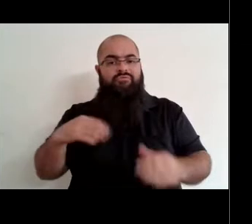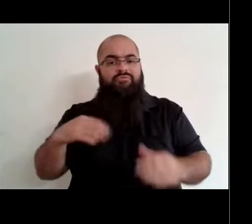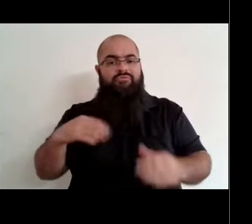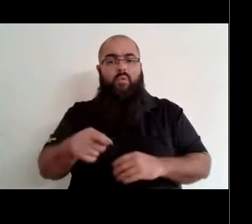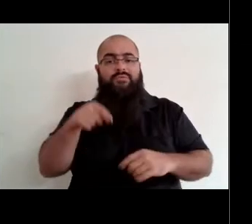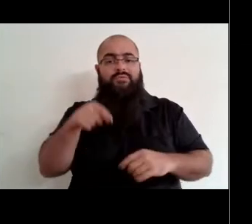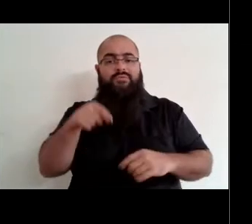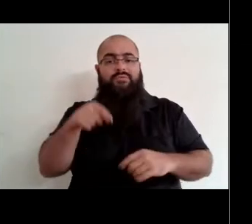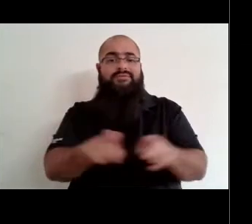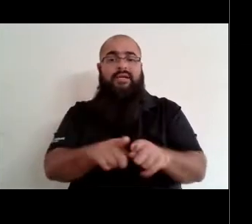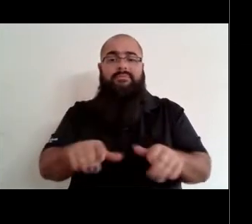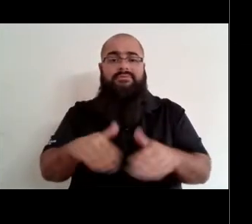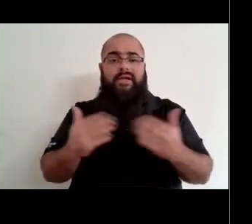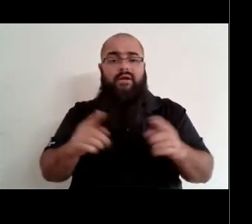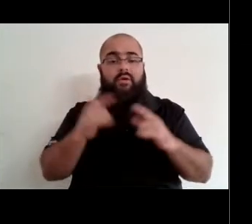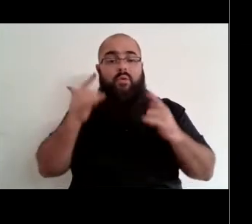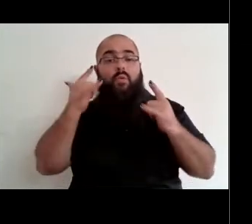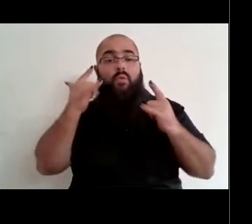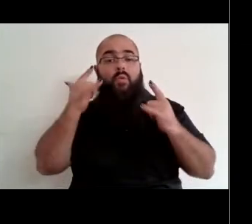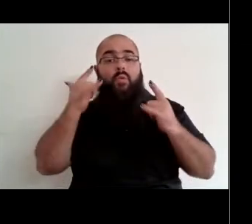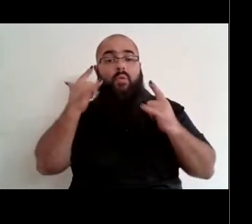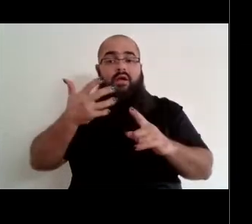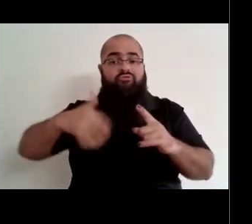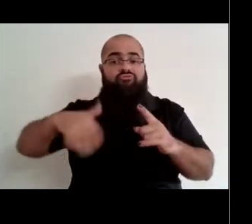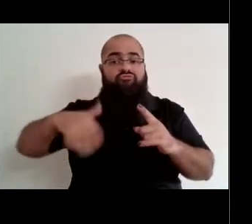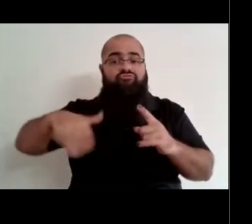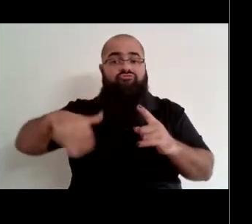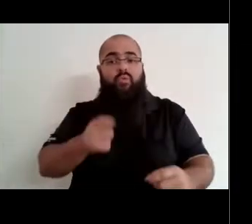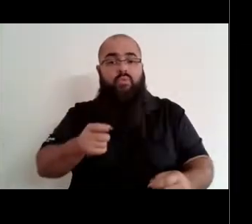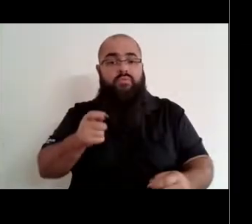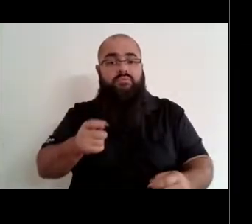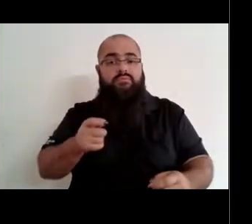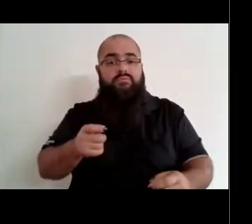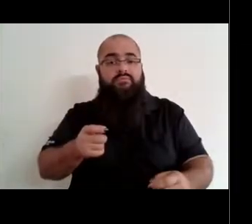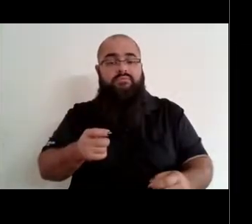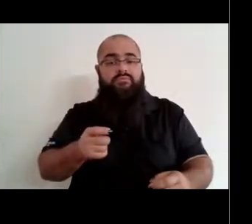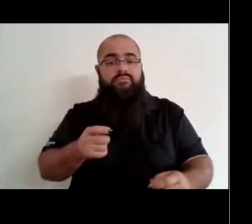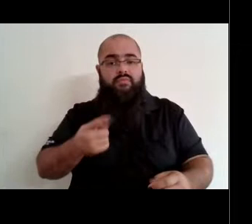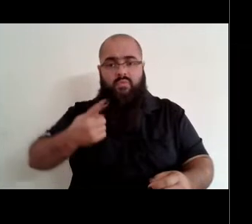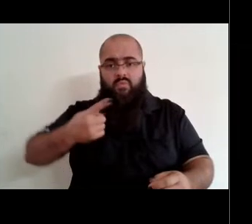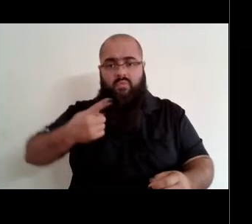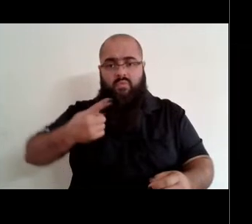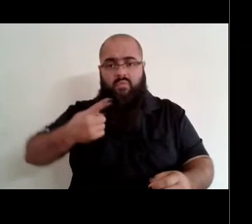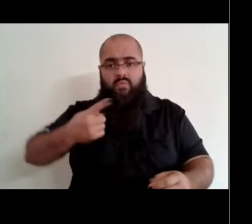the scenes that are looking after phones and monitoring our FASS inbox for those referrals as well.